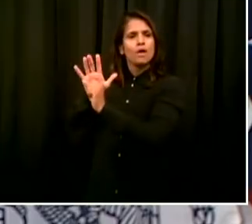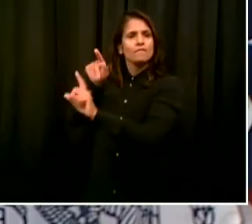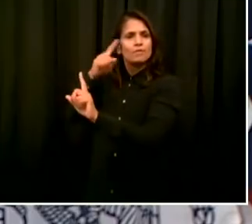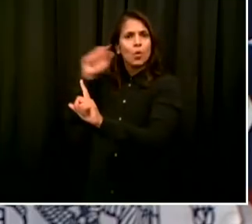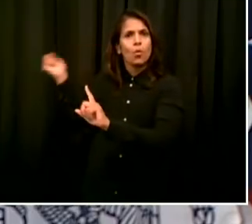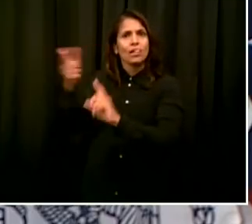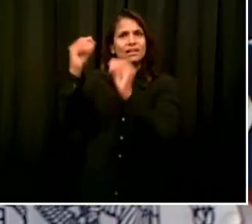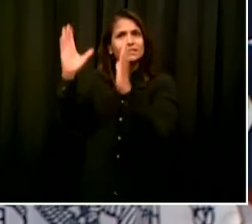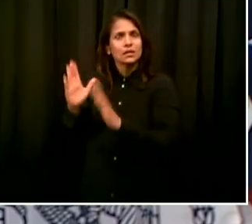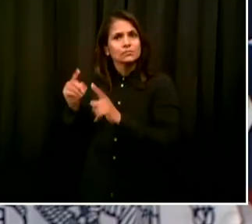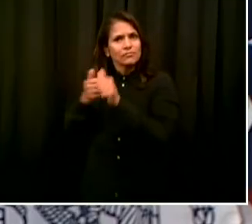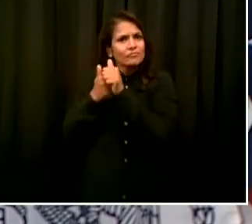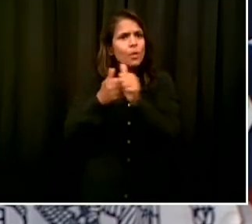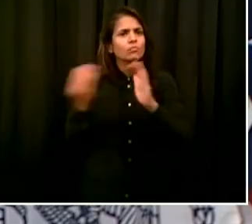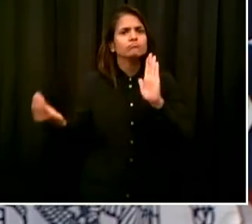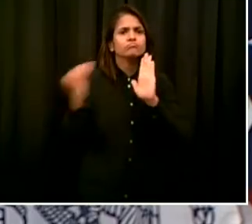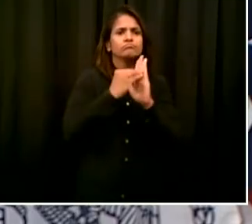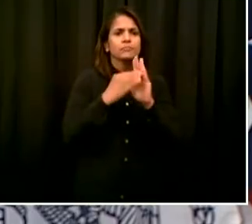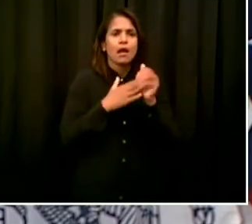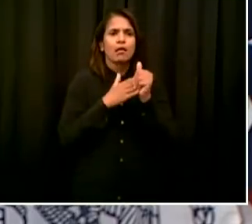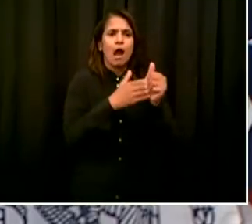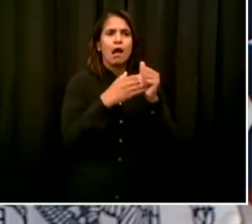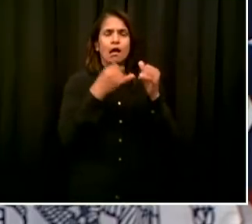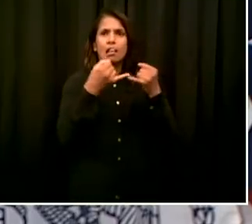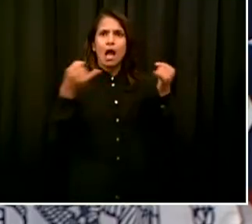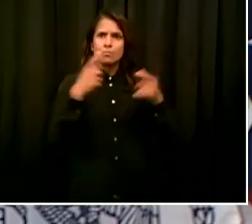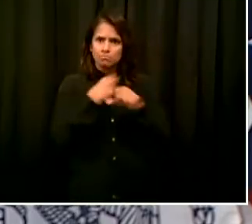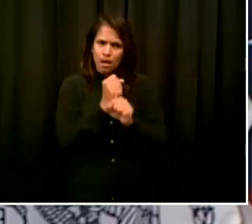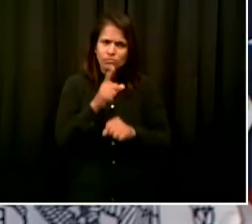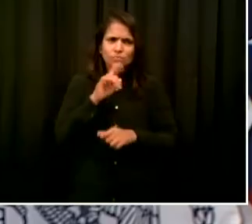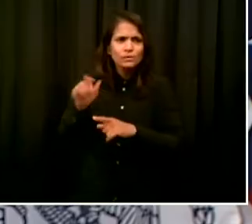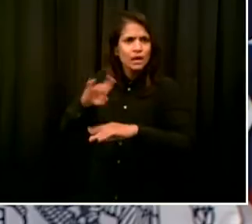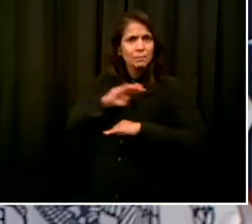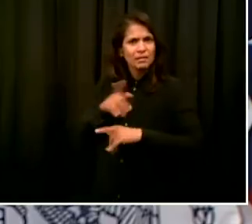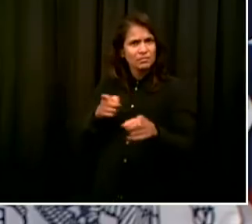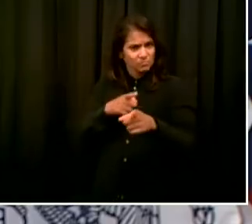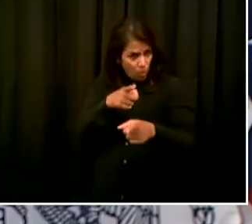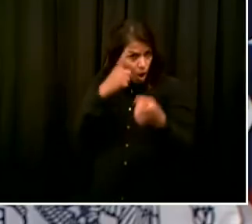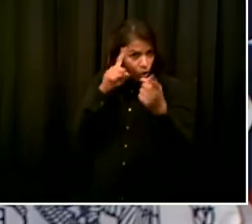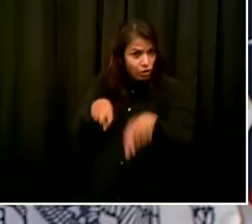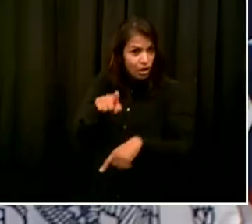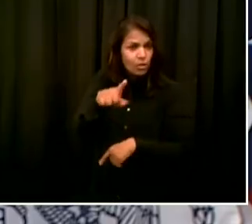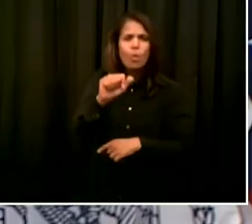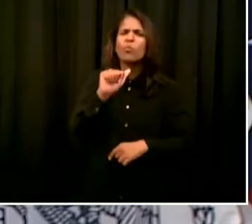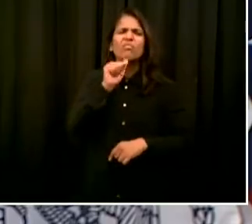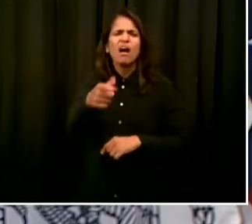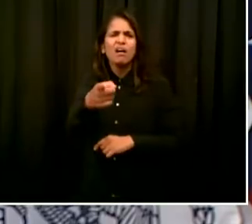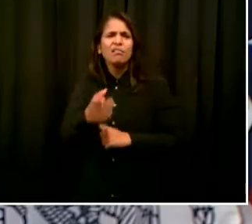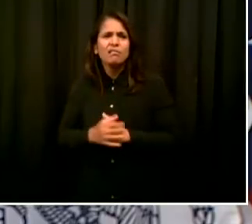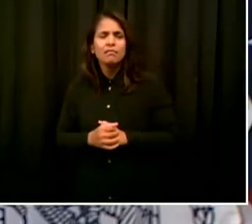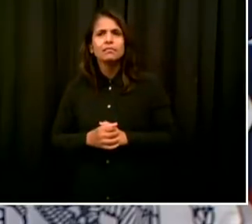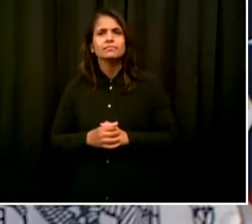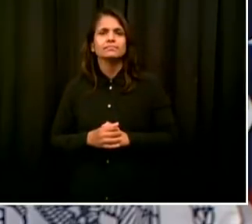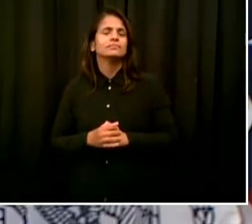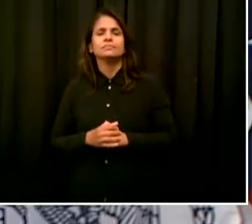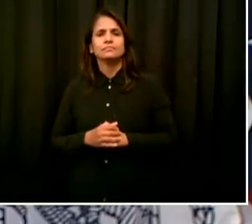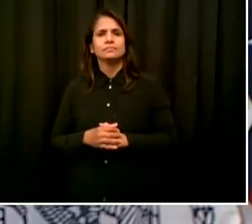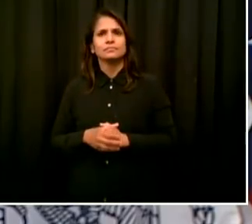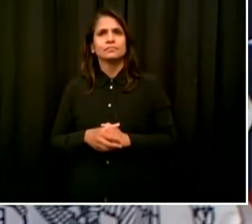BLANKET PROTECTION APPLIED TO EVERYONE FOR SAFETY? JULIET, I APPRECIATE THE QUESTION. YOU REMEMBER